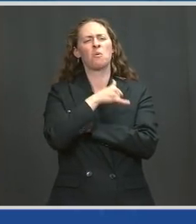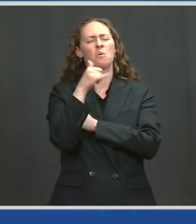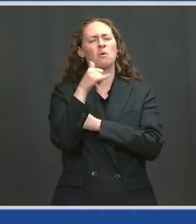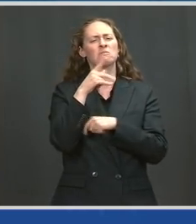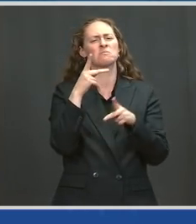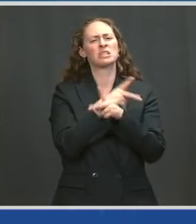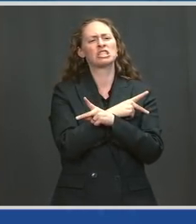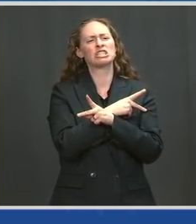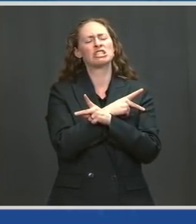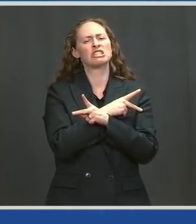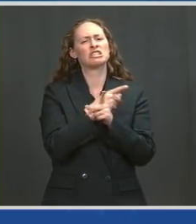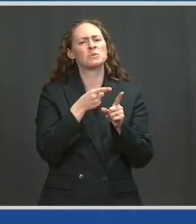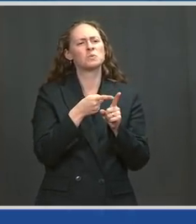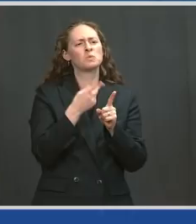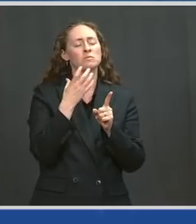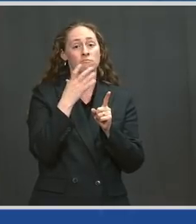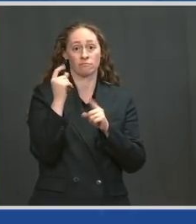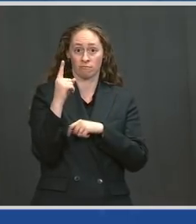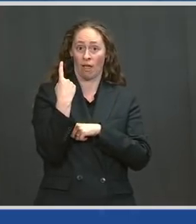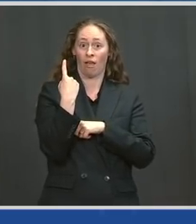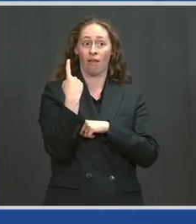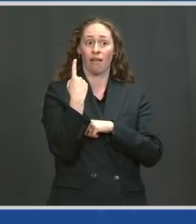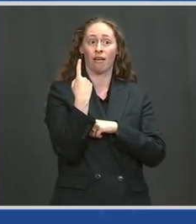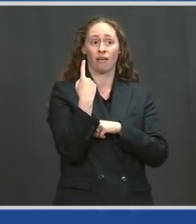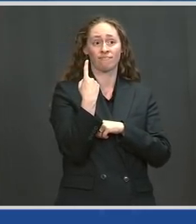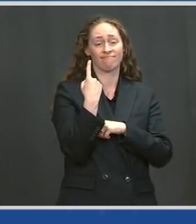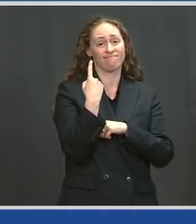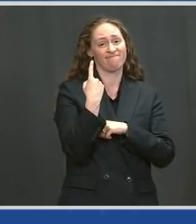And for too long, forgotten by our history.